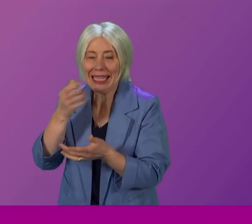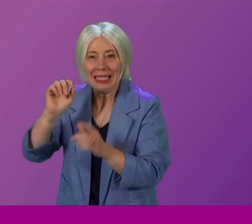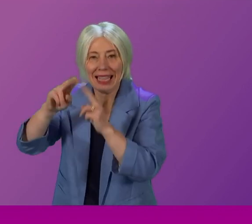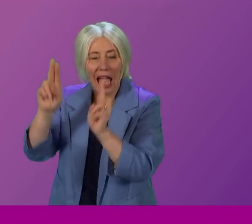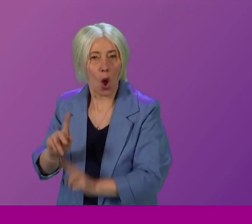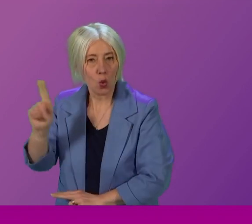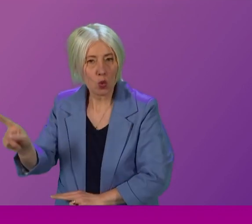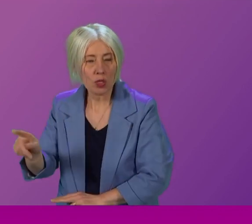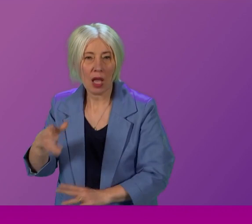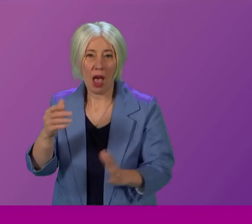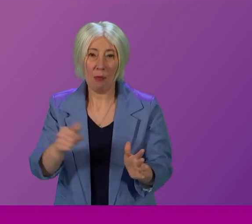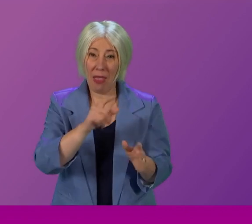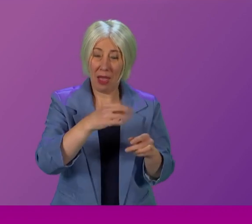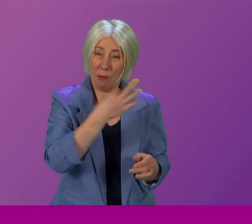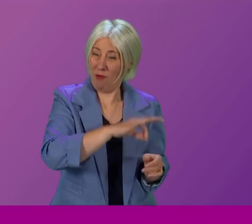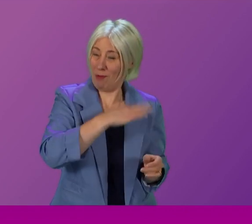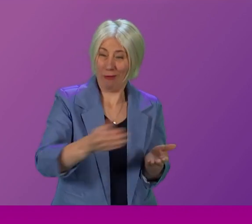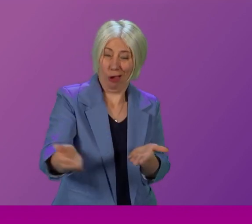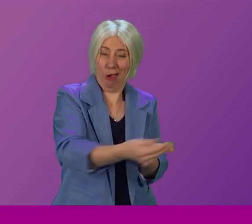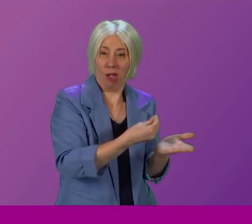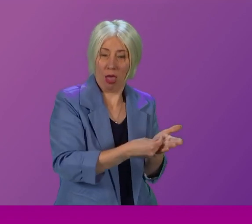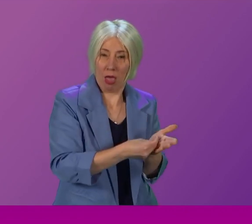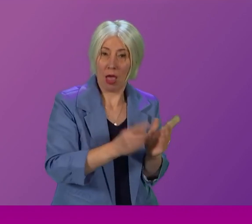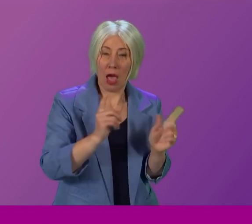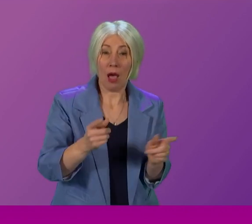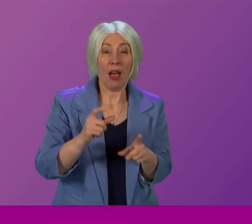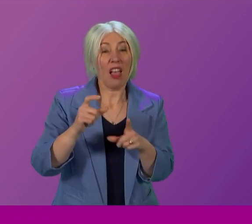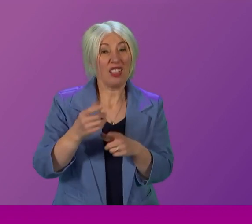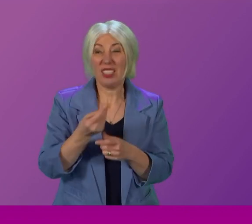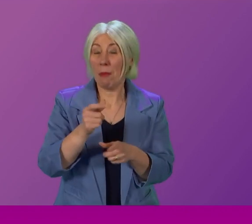the extortion does not stop there. I have received reports from the Dundee Pensioners Forum that